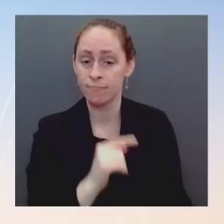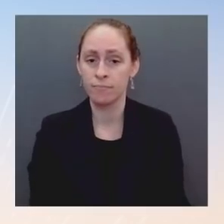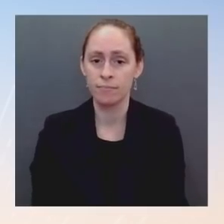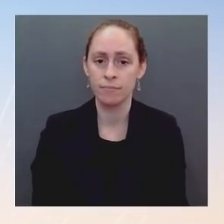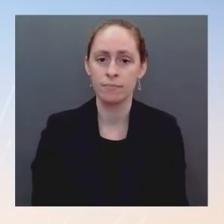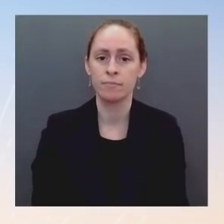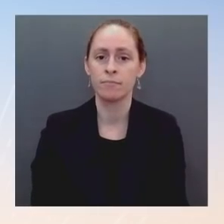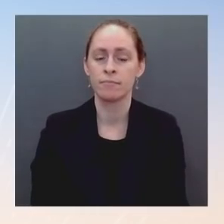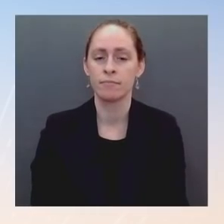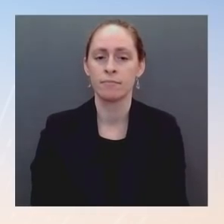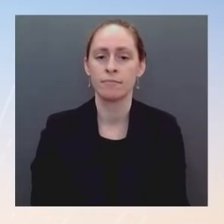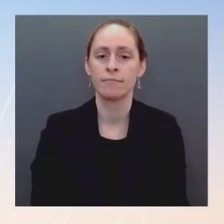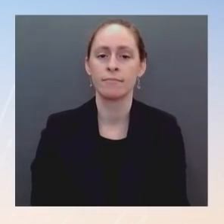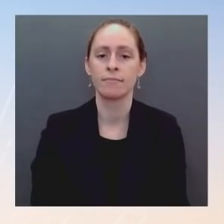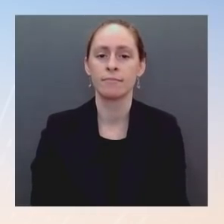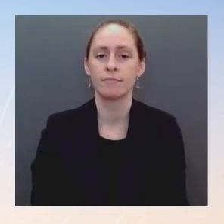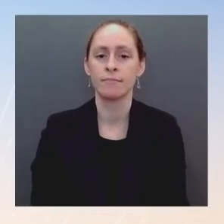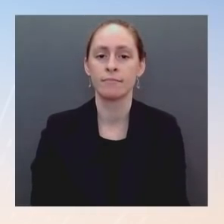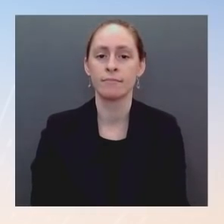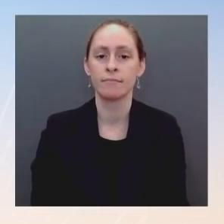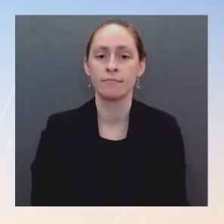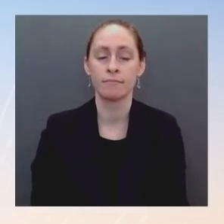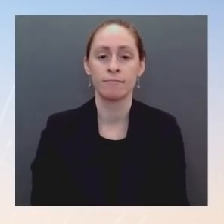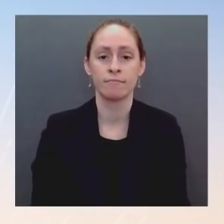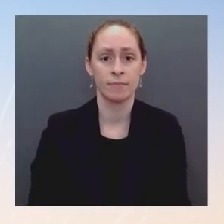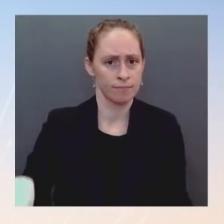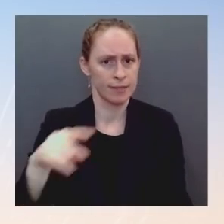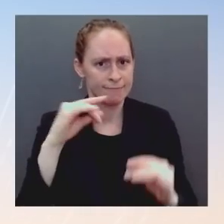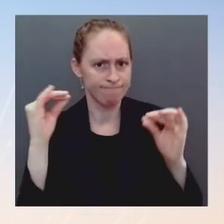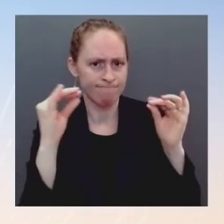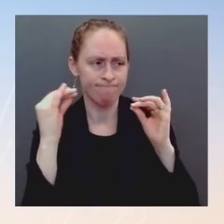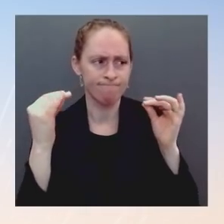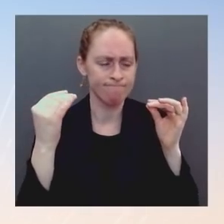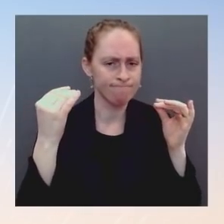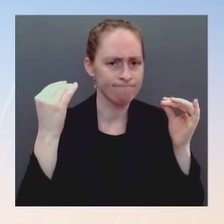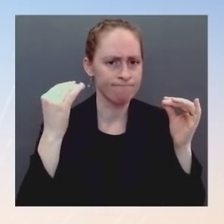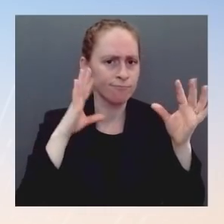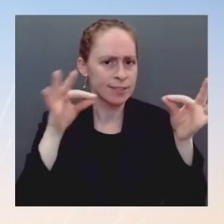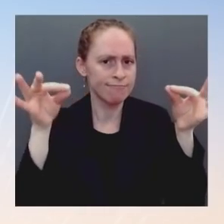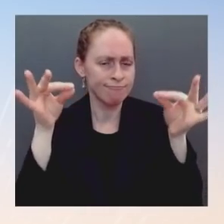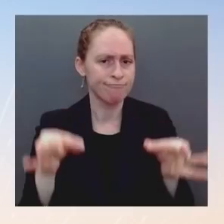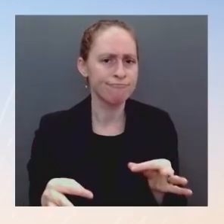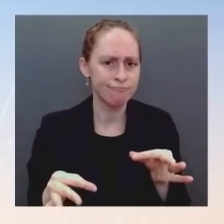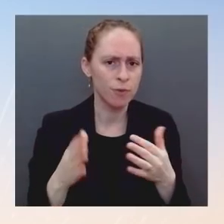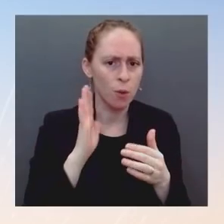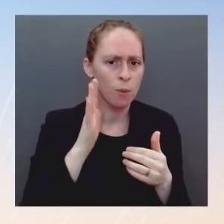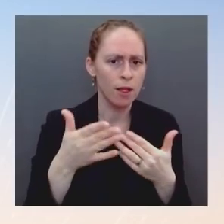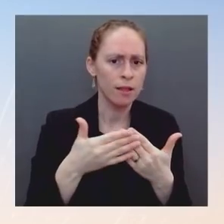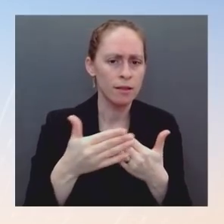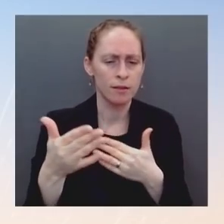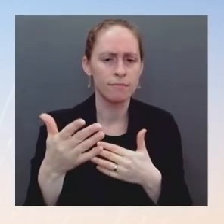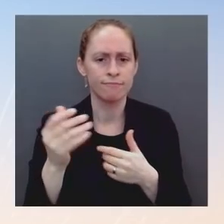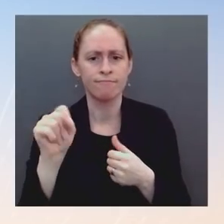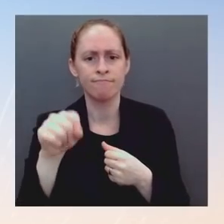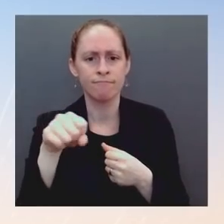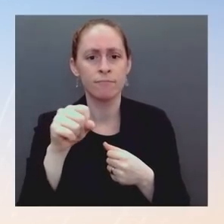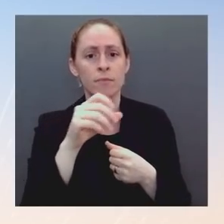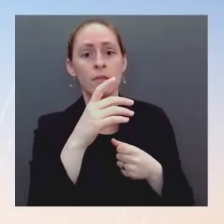or at a minimum complicit in the Kremlin's destabilizing behavior. Many of these individuals are particularly vulnerable targets